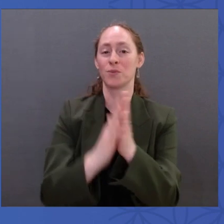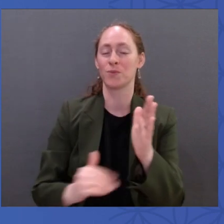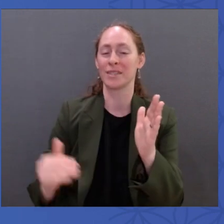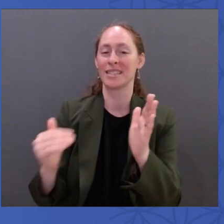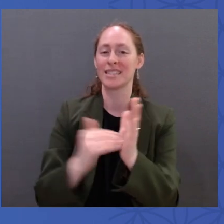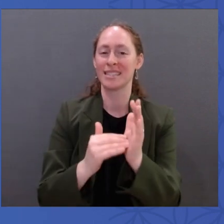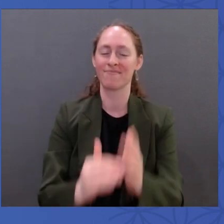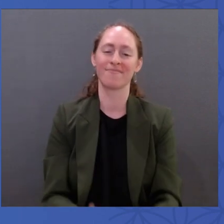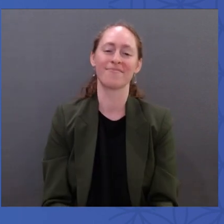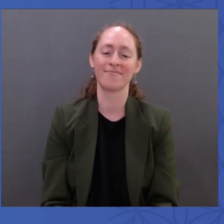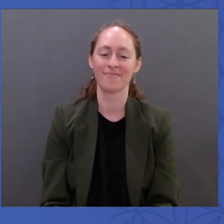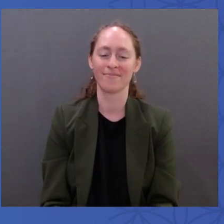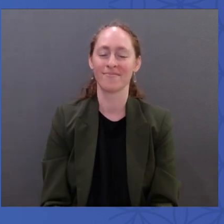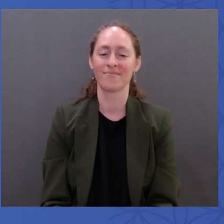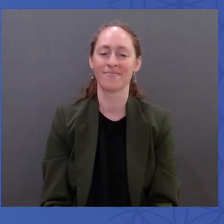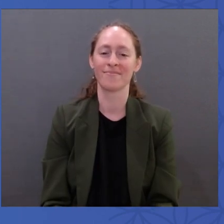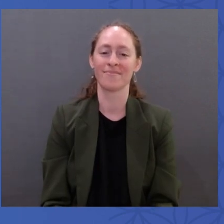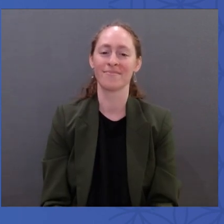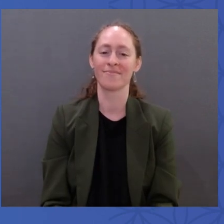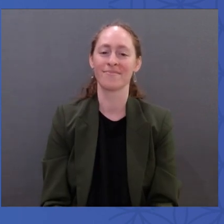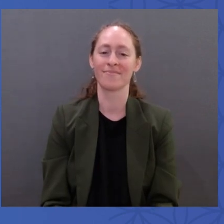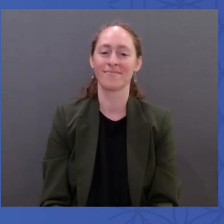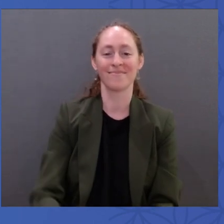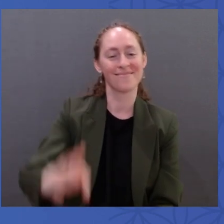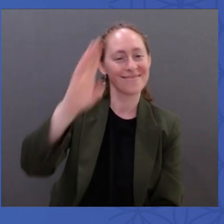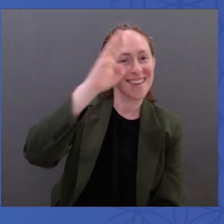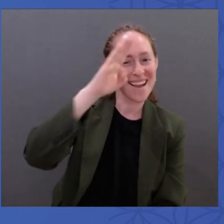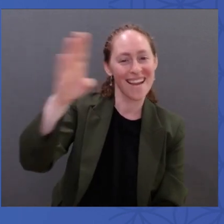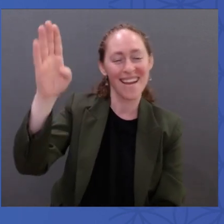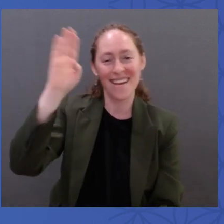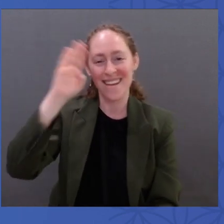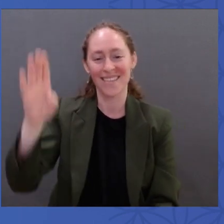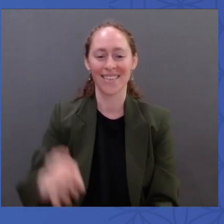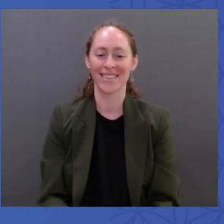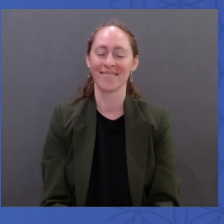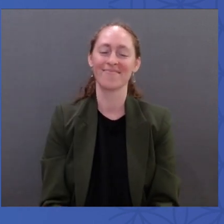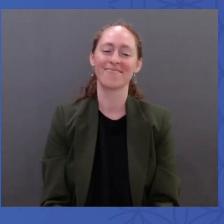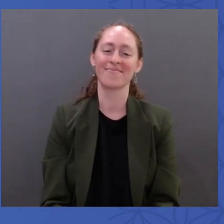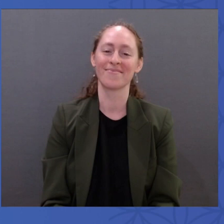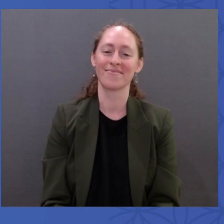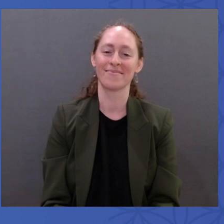and my warmest greetings to you. As my fellow leaders gather for today's announcement,